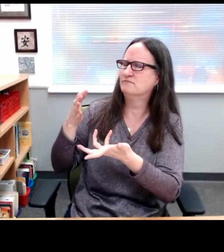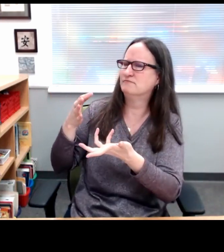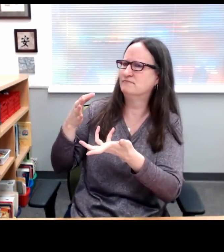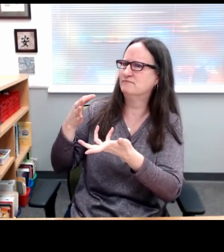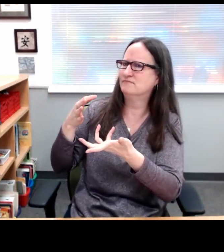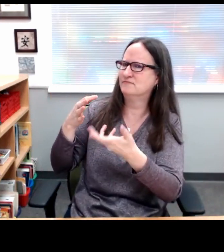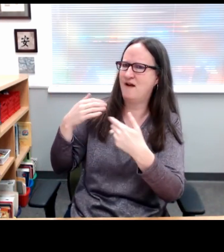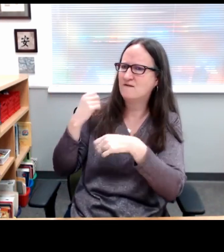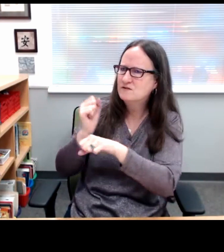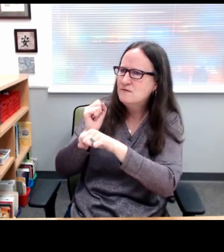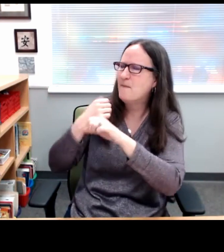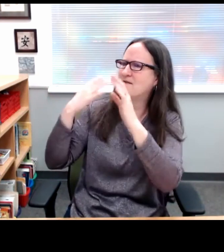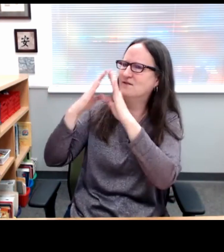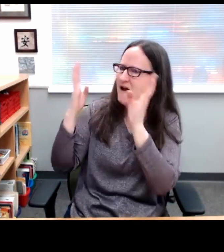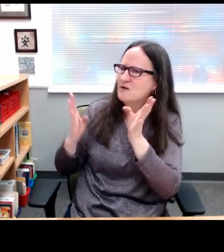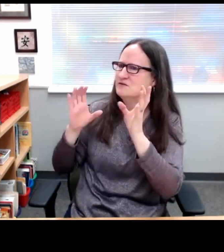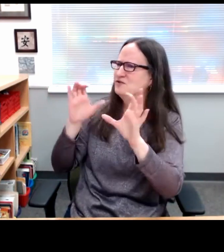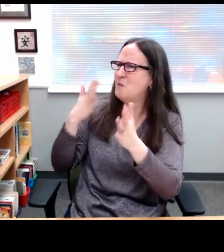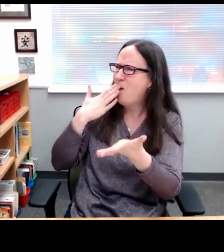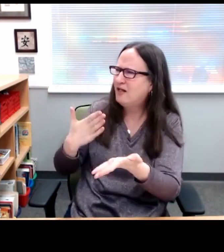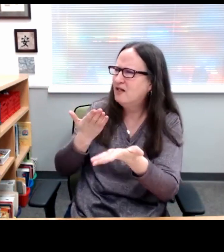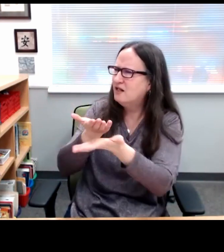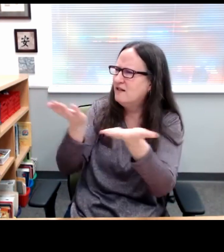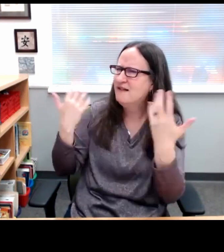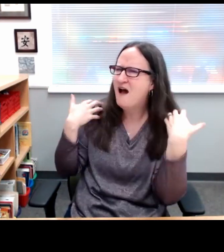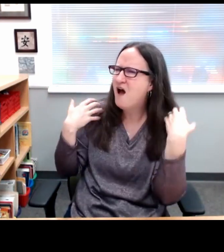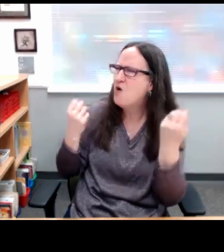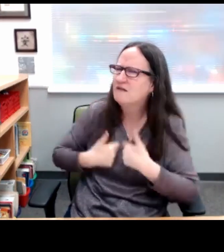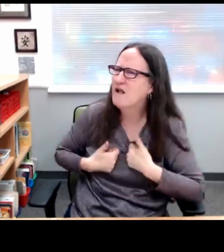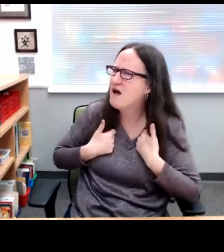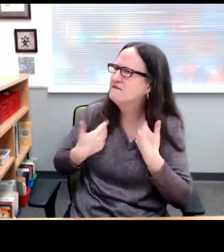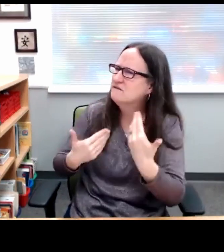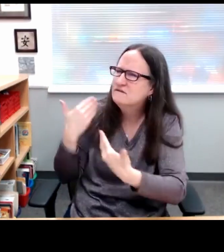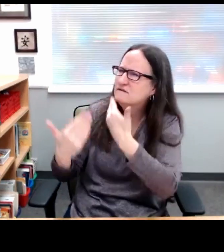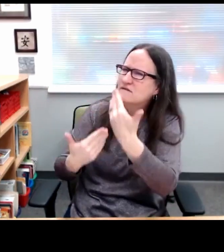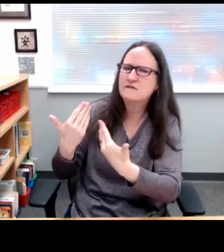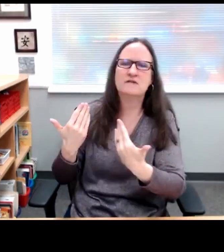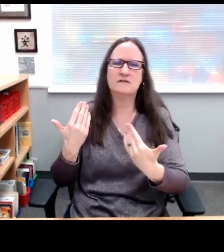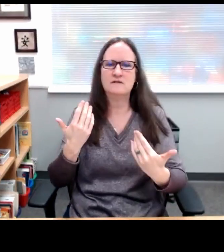well. They go and they vote, they have employment, a home, and they're living a healthy life.